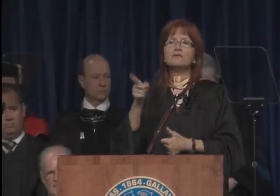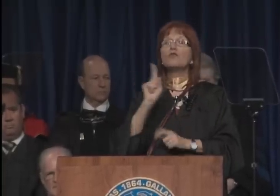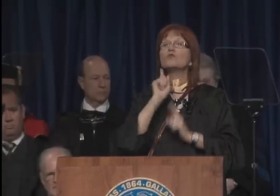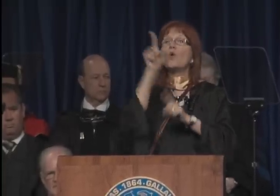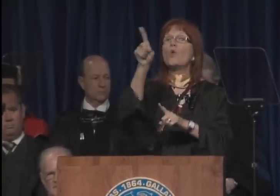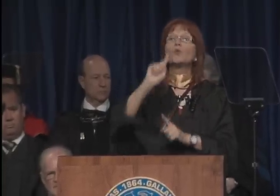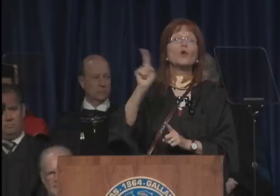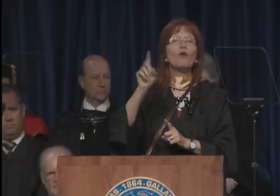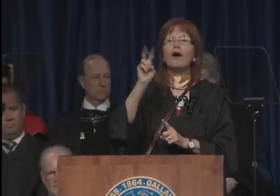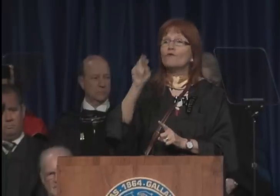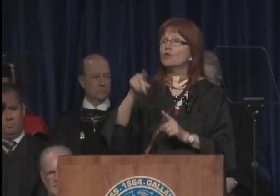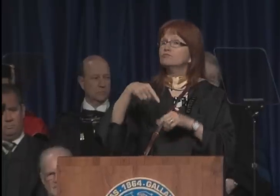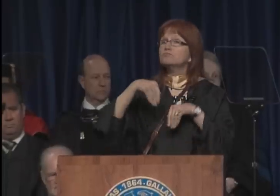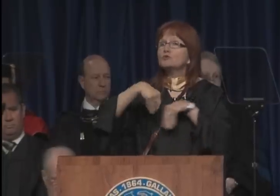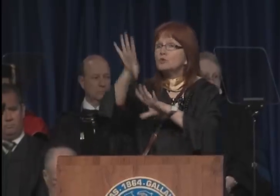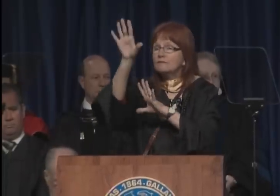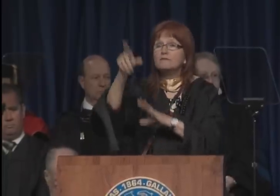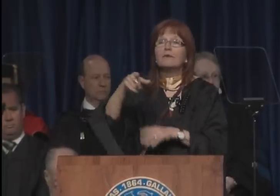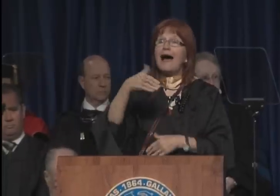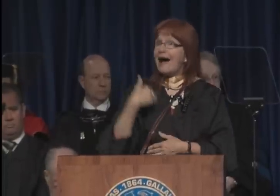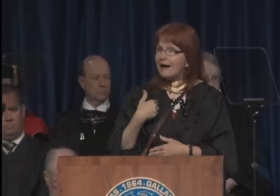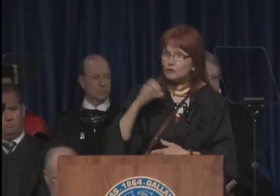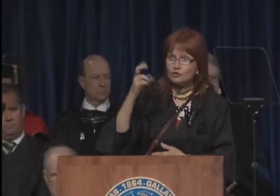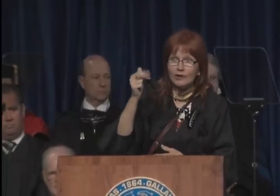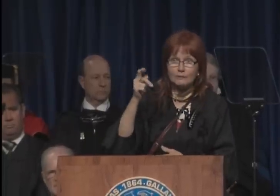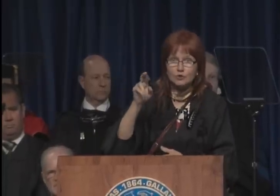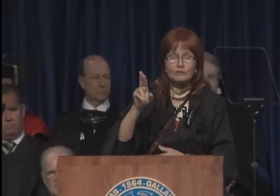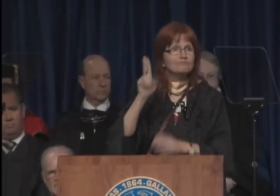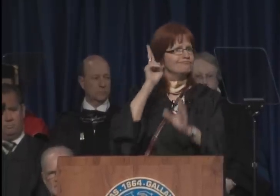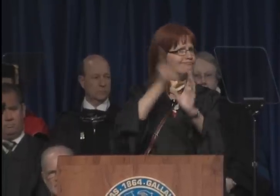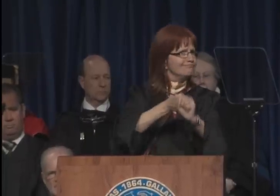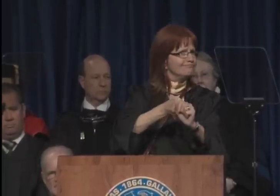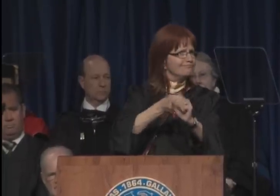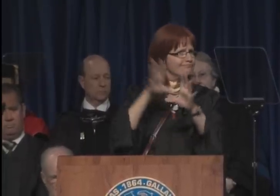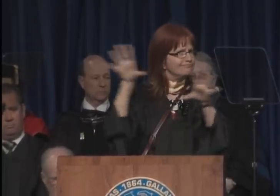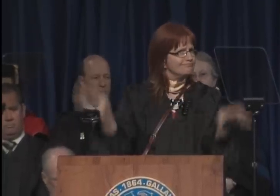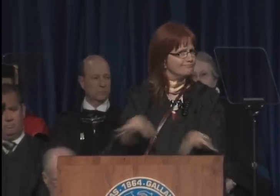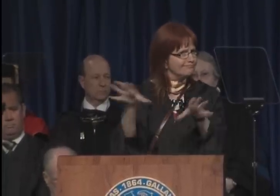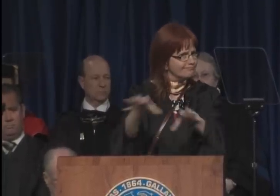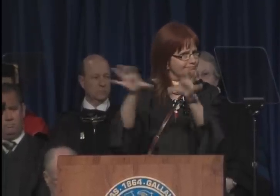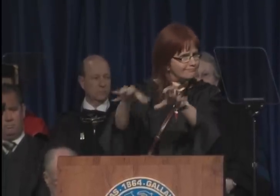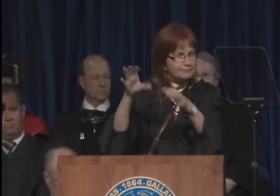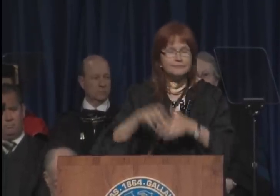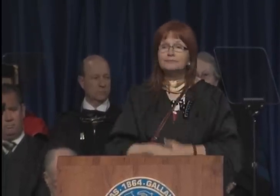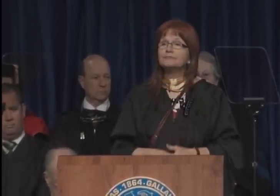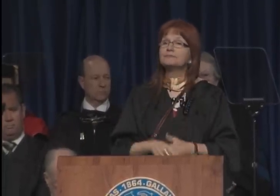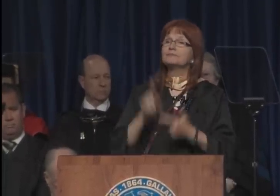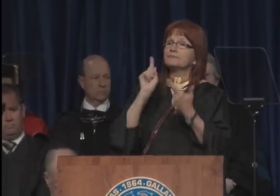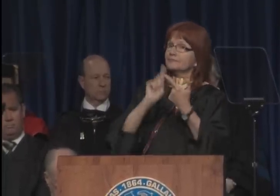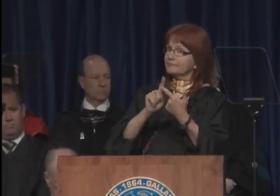wherever you may move in the country to participate and lead,